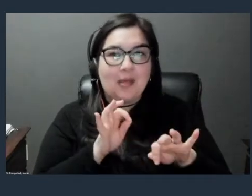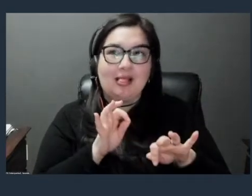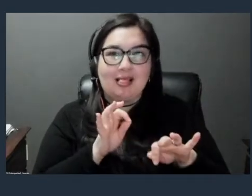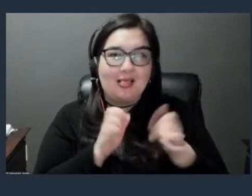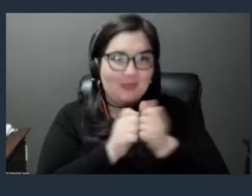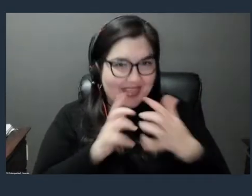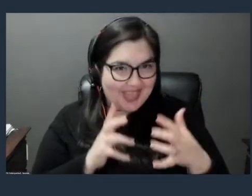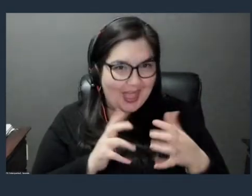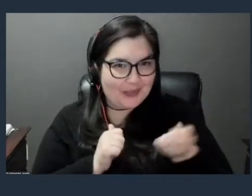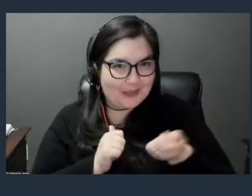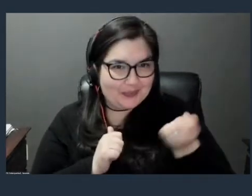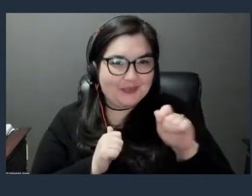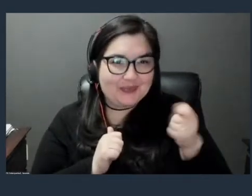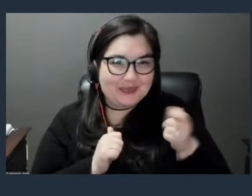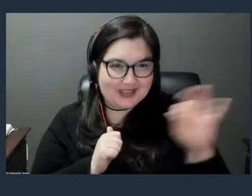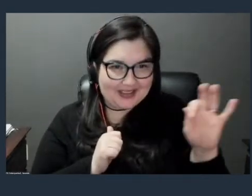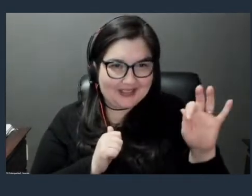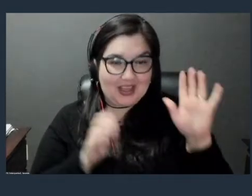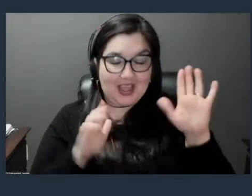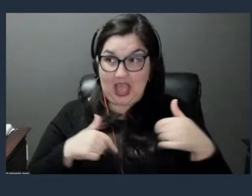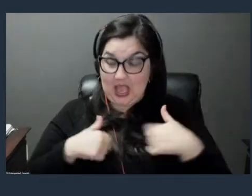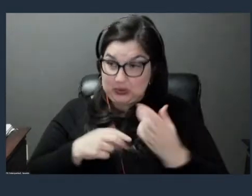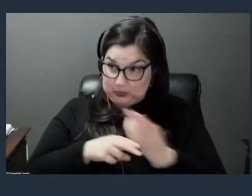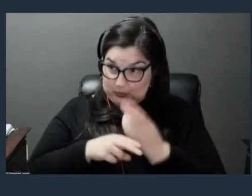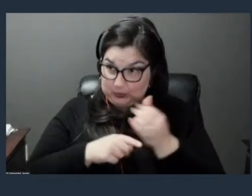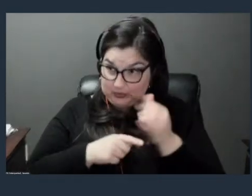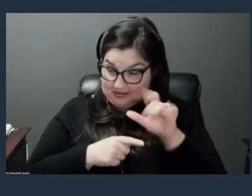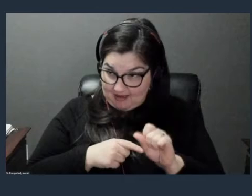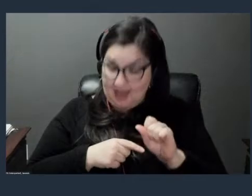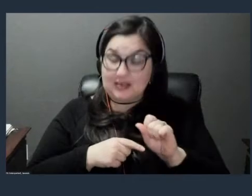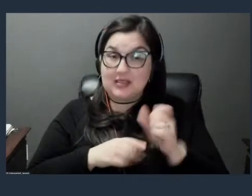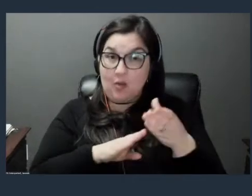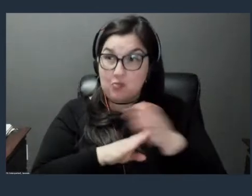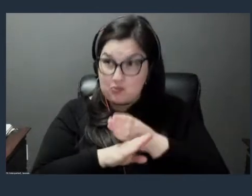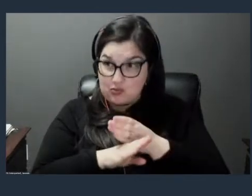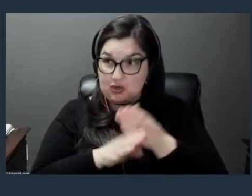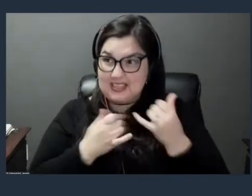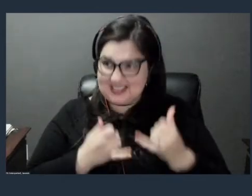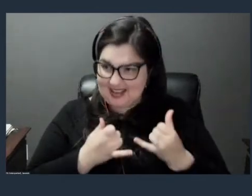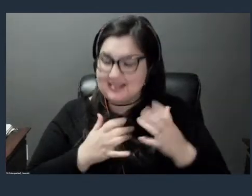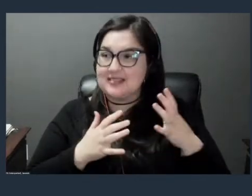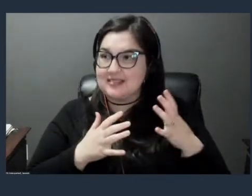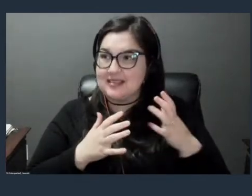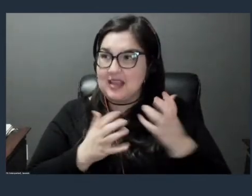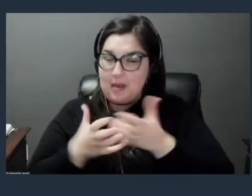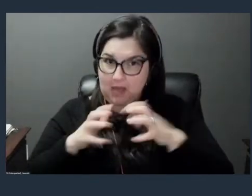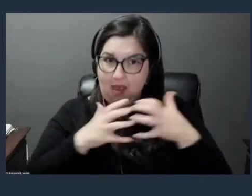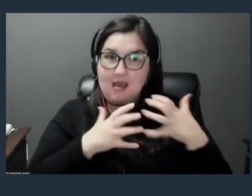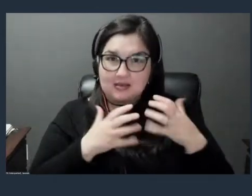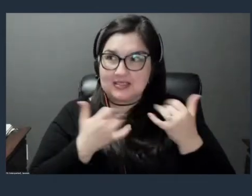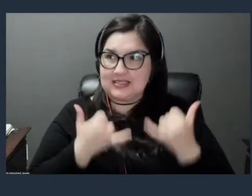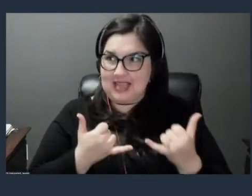'cause I have preexisting buckets and I'm all set up and configured and I decide to go the no ACL route, I can go backwards if I need to.